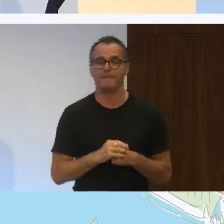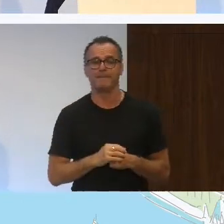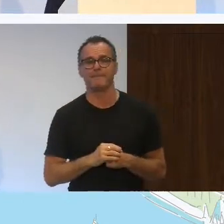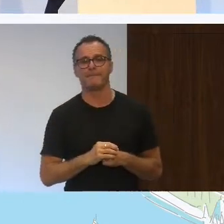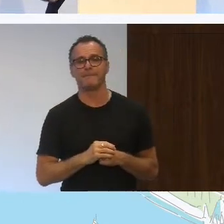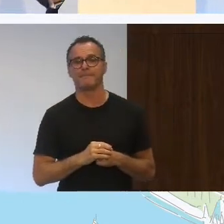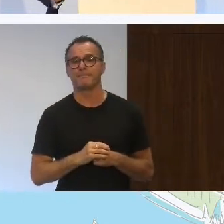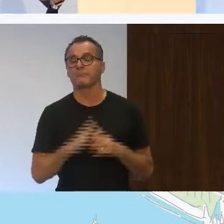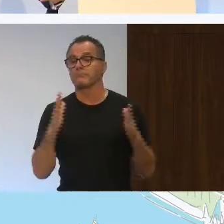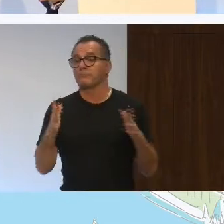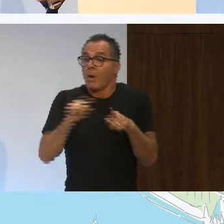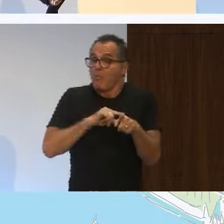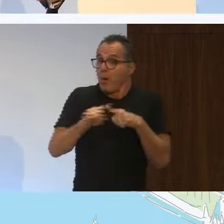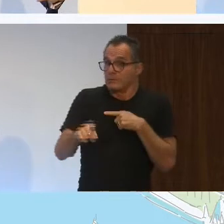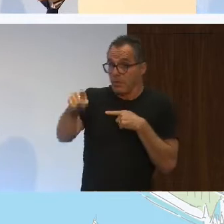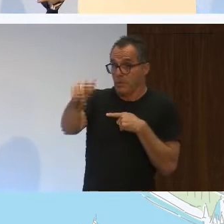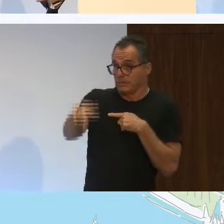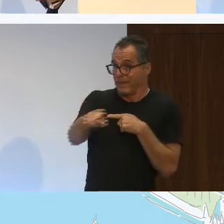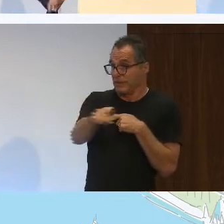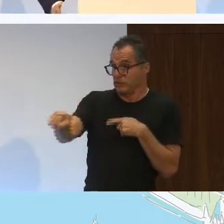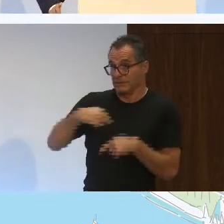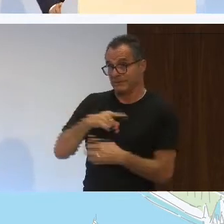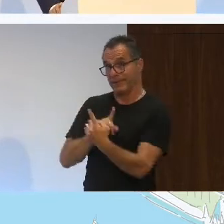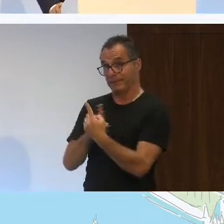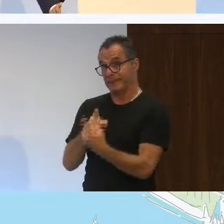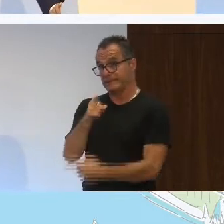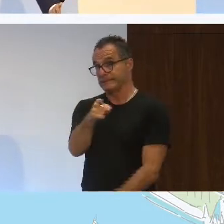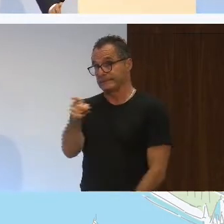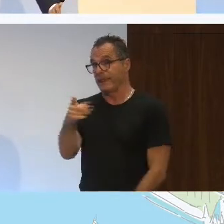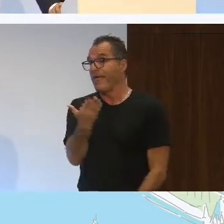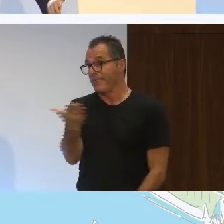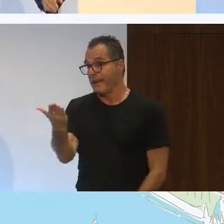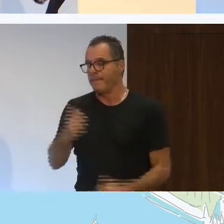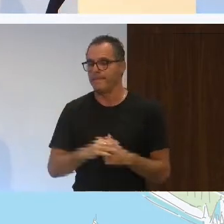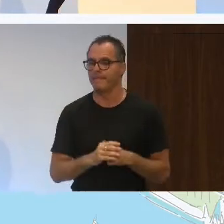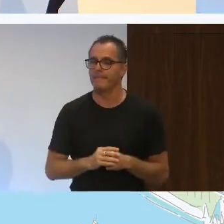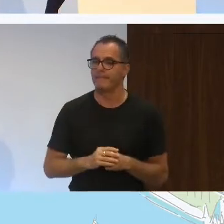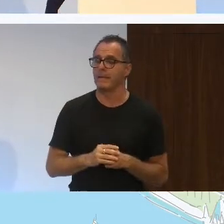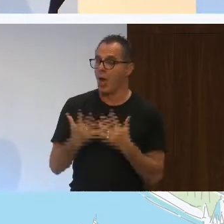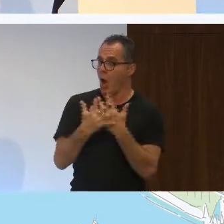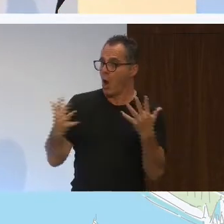for most of these patients. Most of the patients I see and a very good proportion them